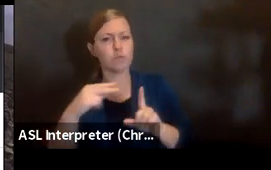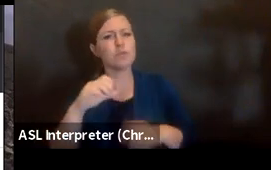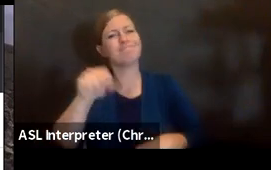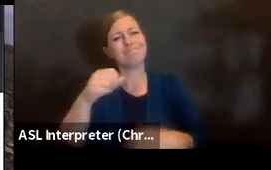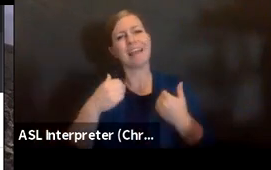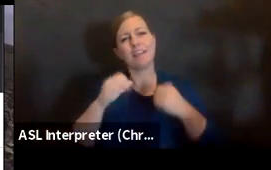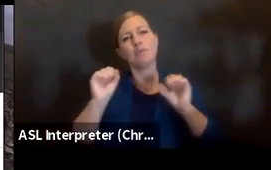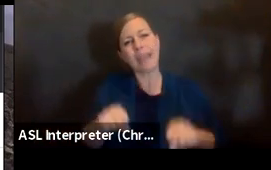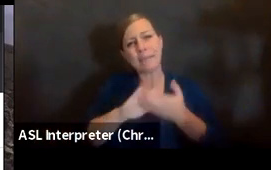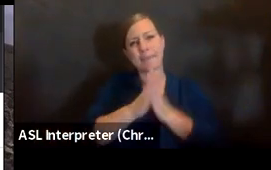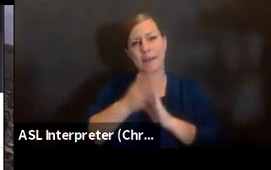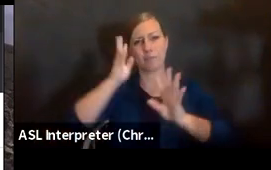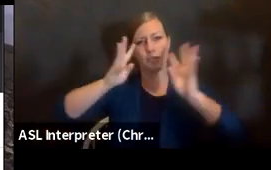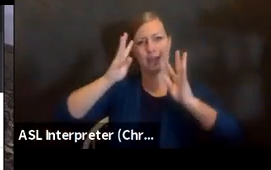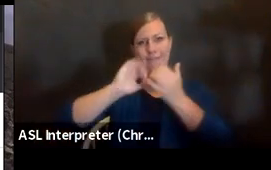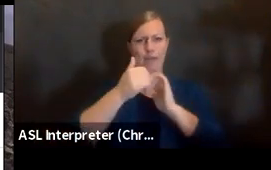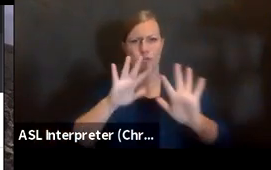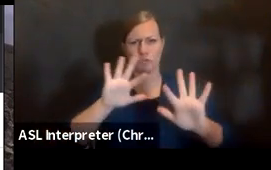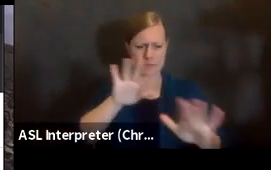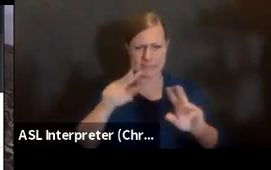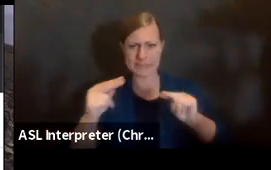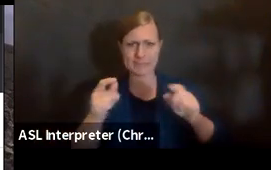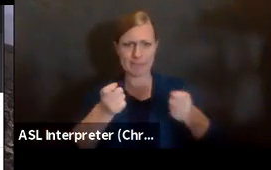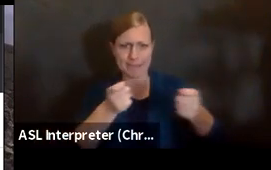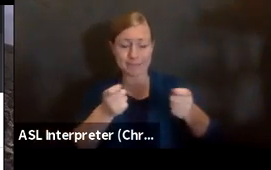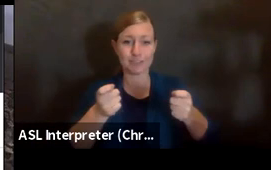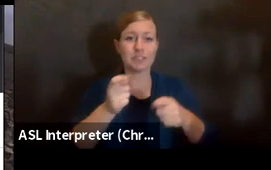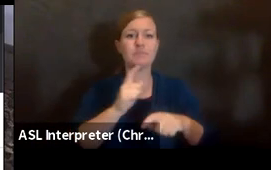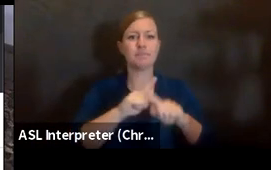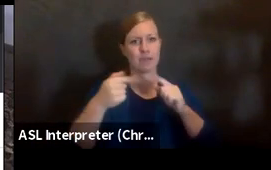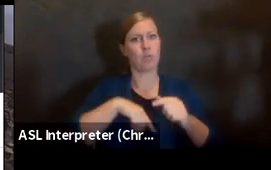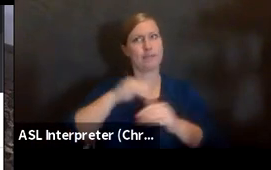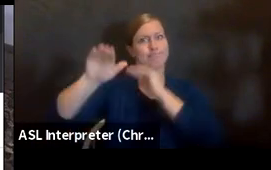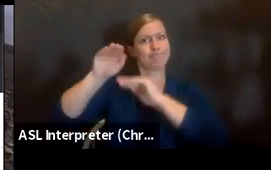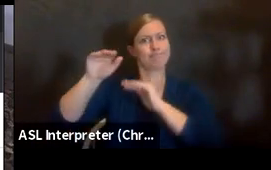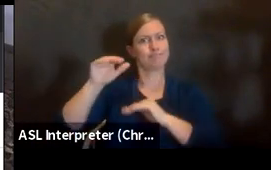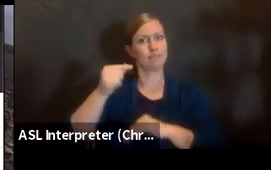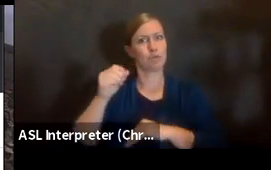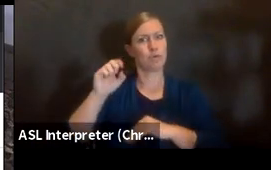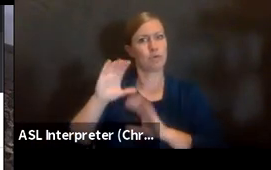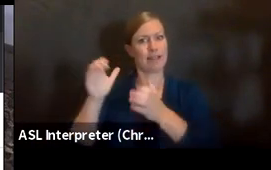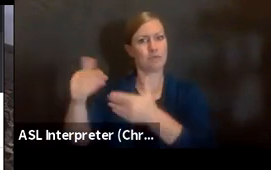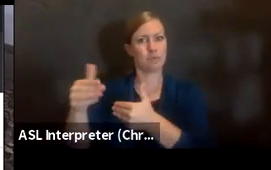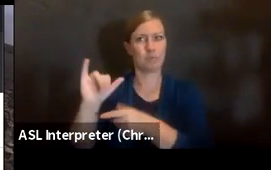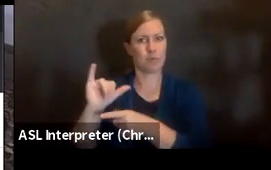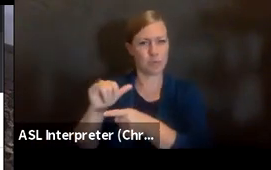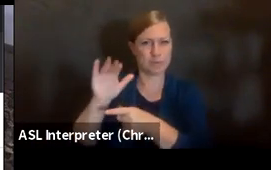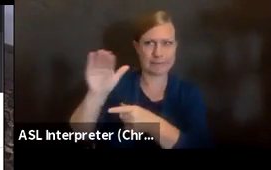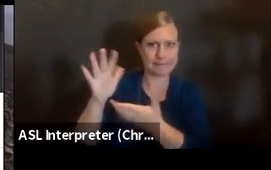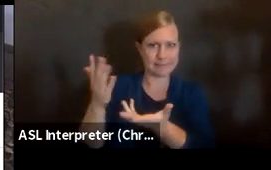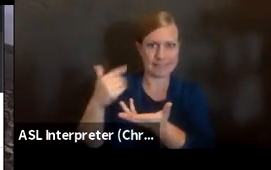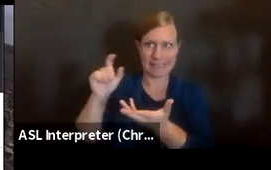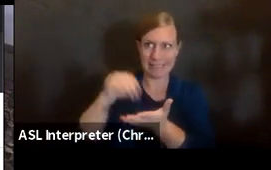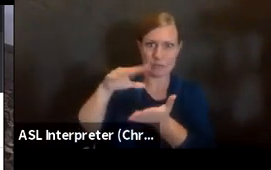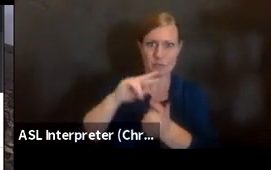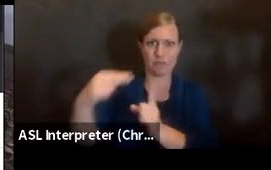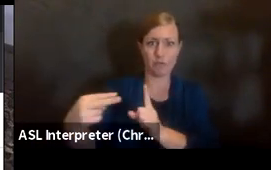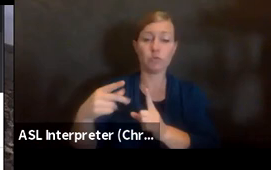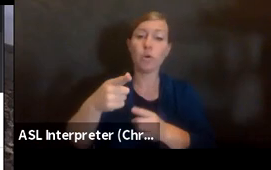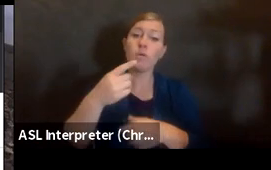Jeff Crawford: as users, please, can you give us a student view. But remember, you have a lot of great resources and inventions in your district. So, talk with your crew and see what you can come up with good solutions for you.